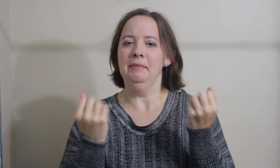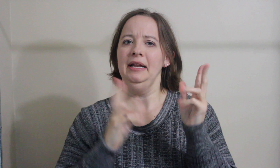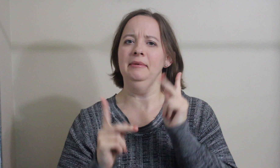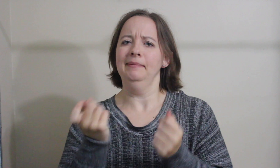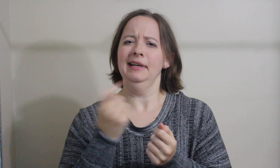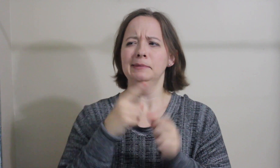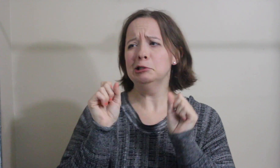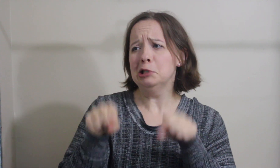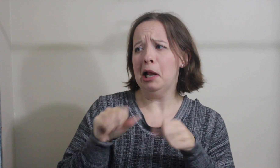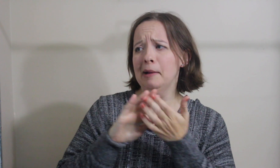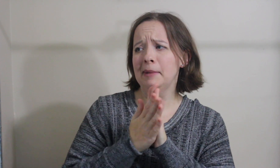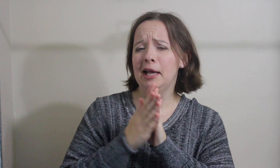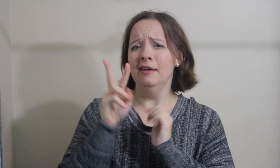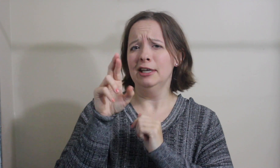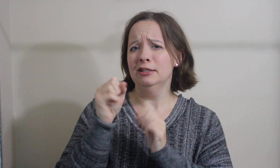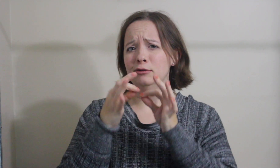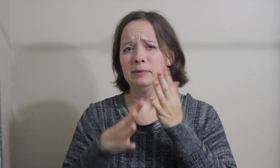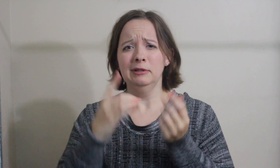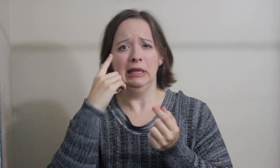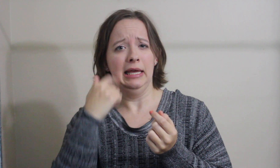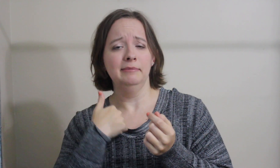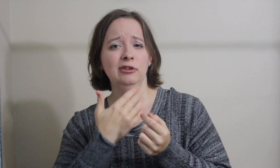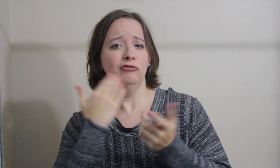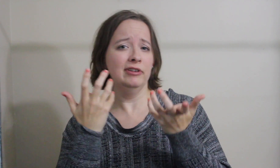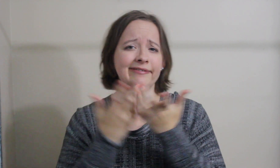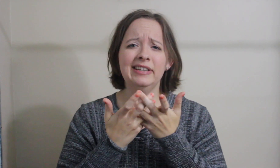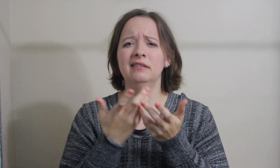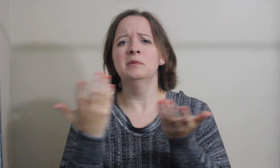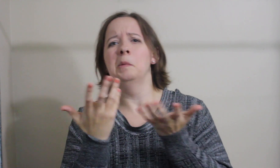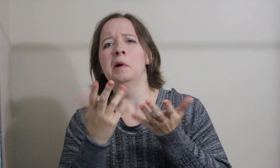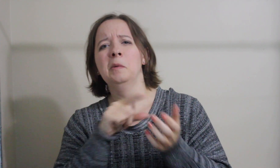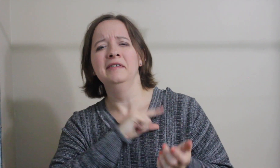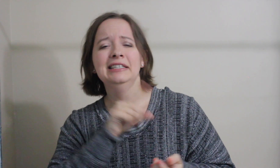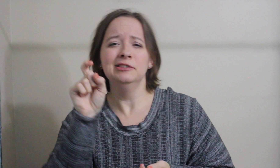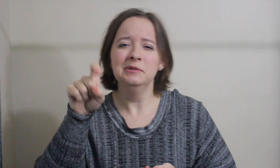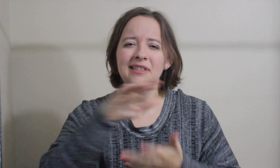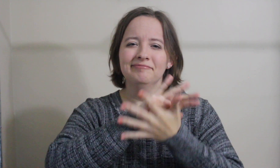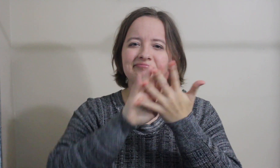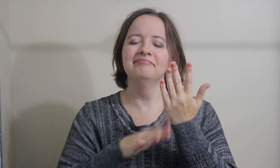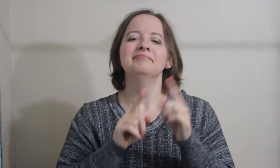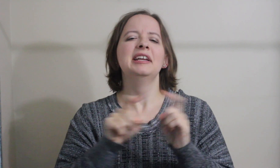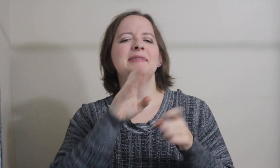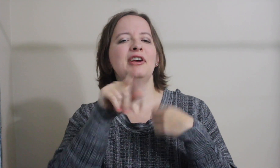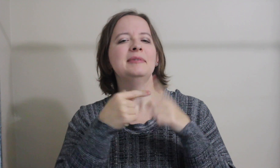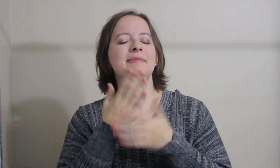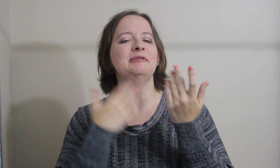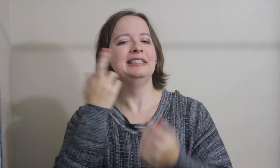So right now a lot of people are asking you know should I become a VRS interpreter. I think I might be a good fit... what kind of qualifications do you need?